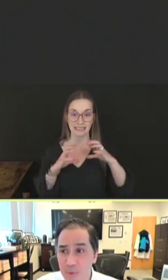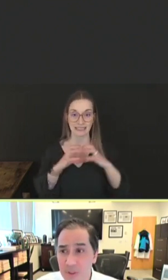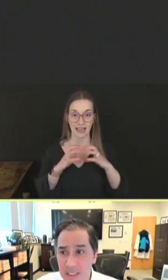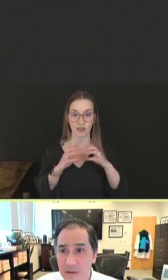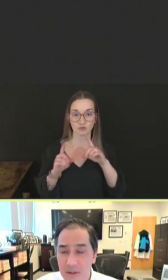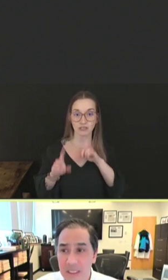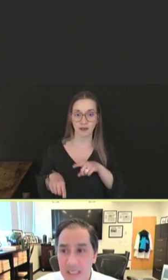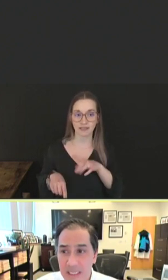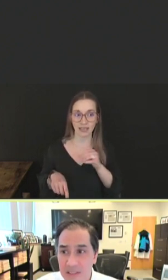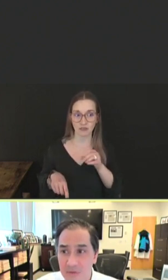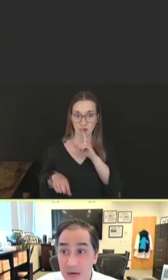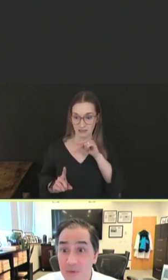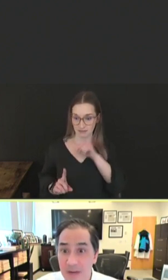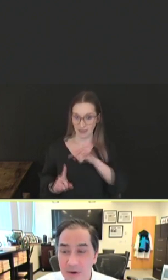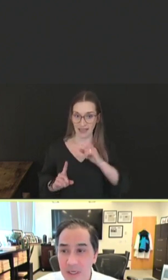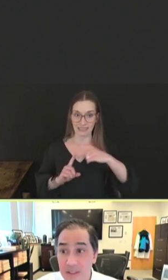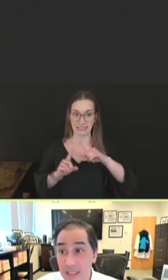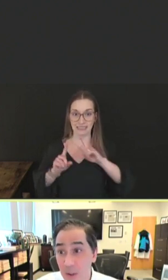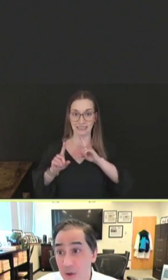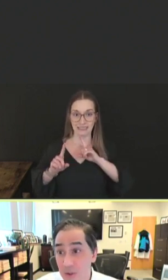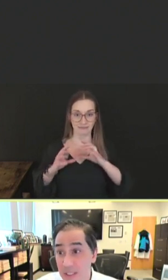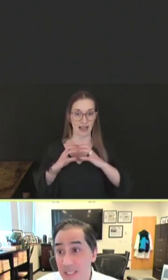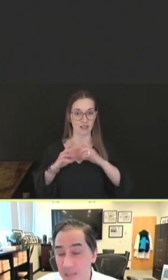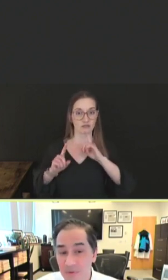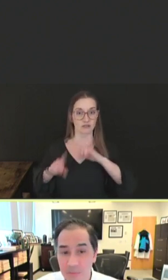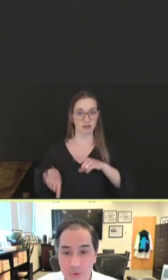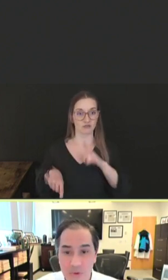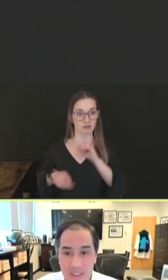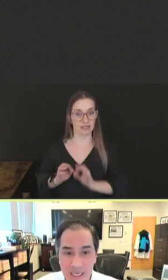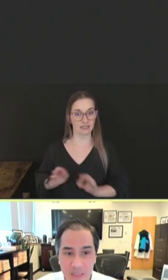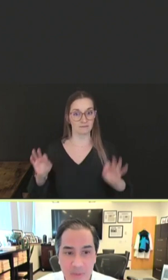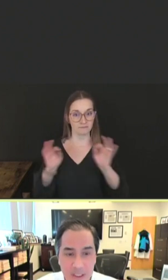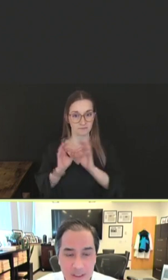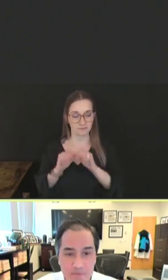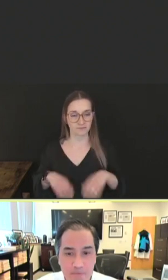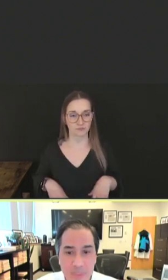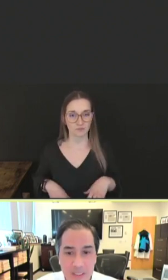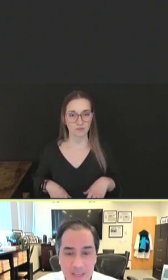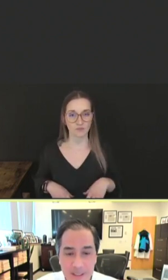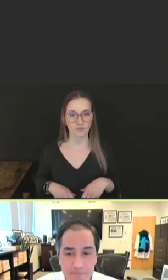particularly against viral variants that largely escaped from neutralizing antibodies. Next slide.